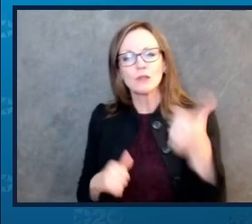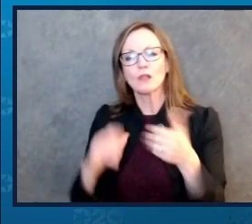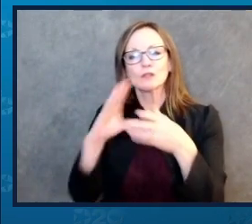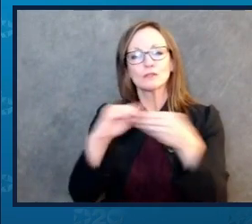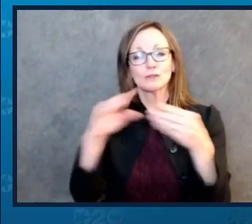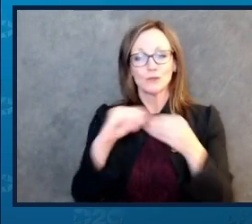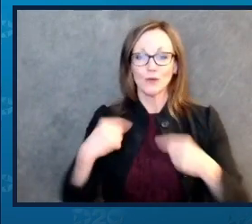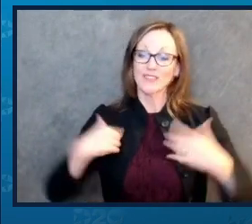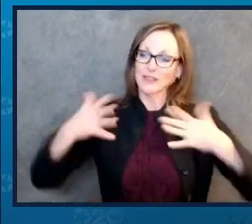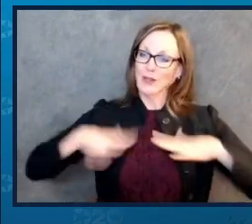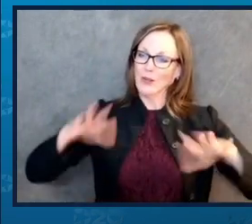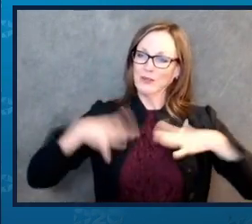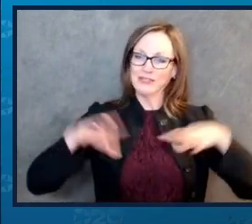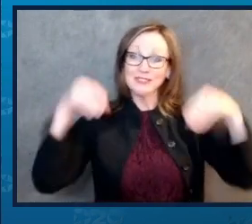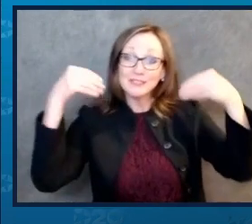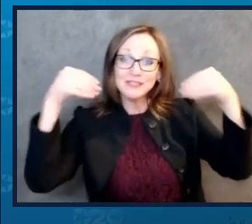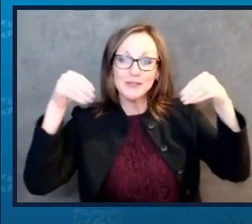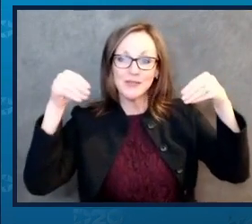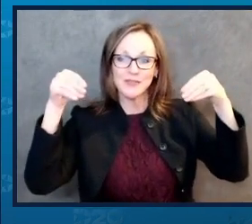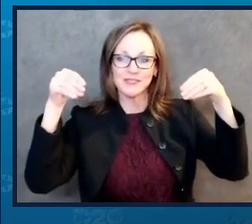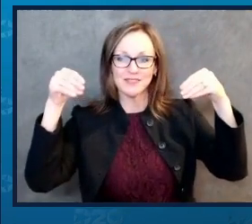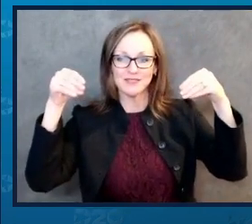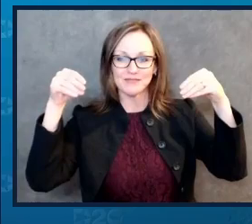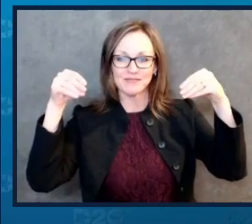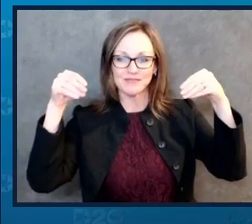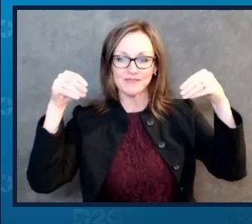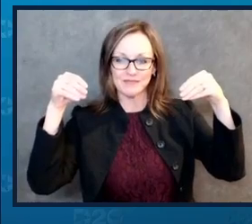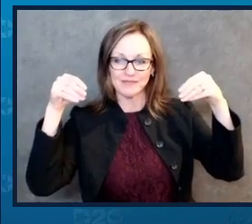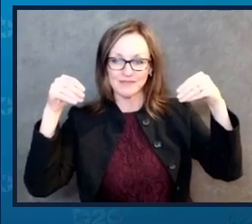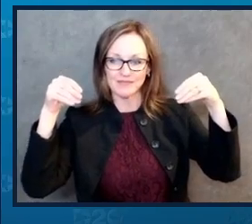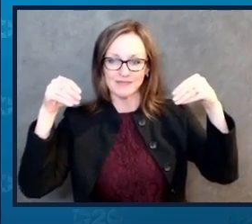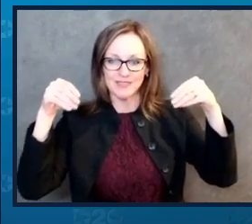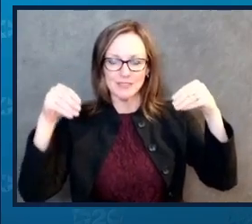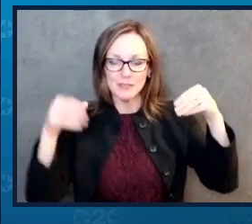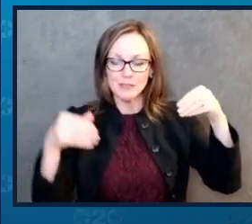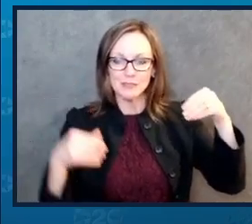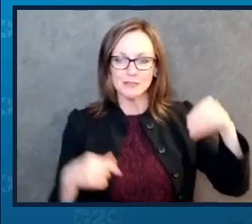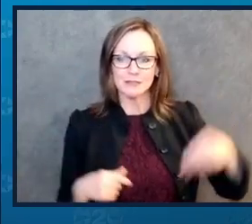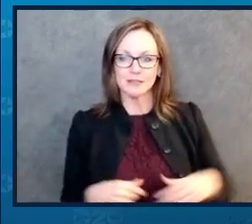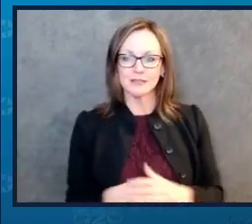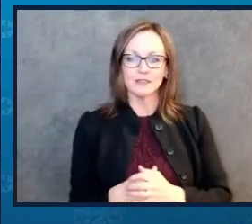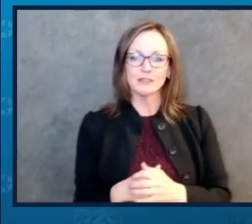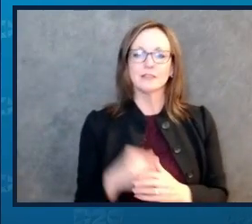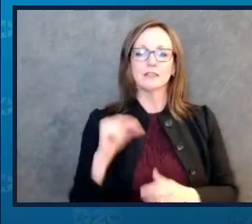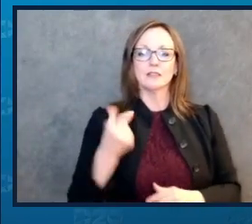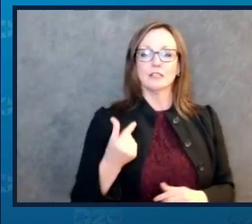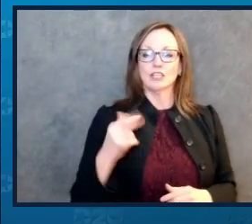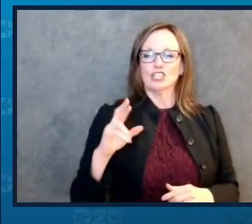FASHION HAS BEEN A LOVE OF